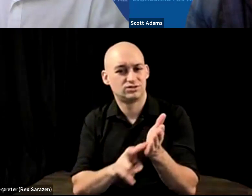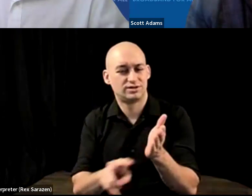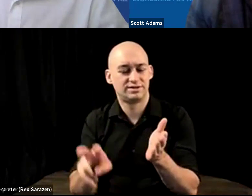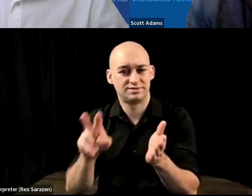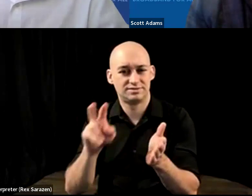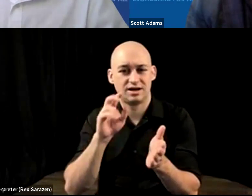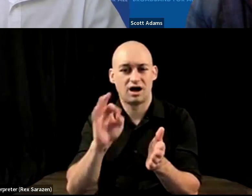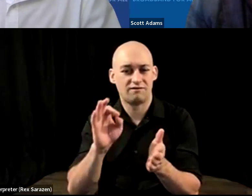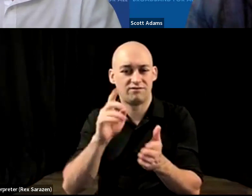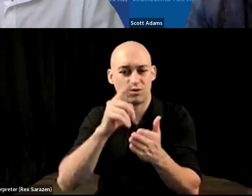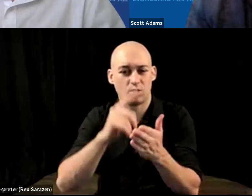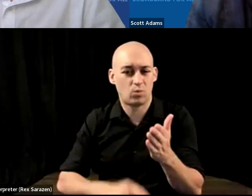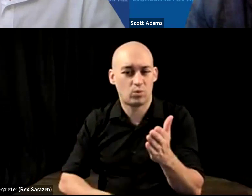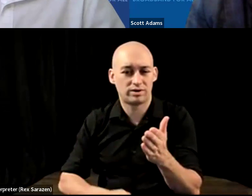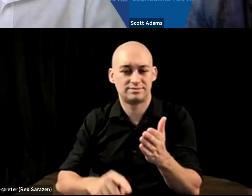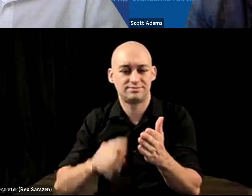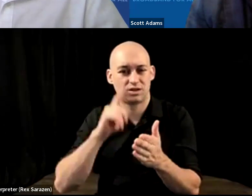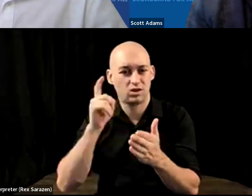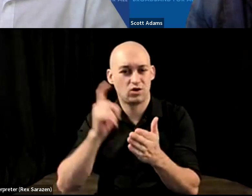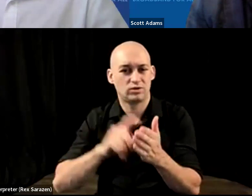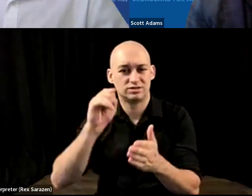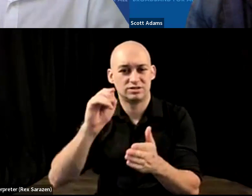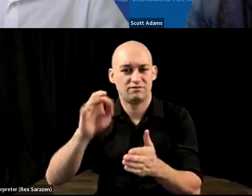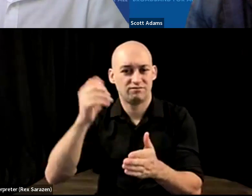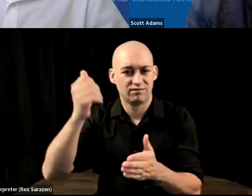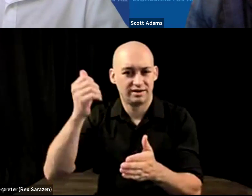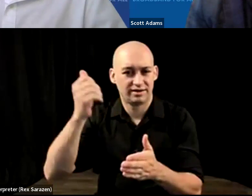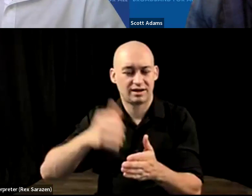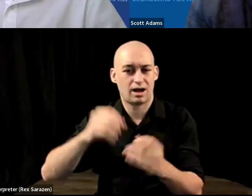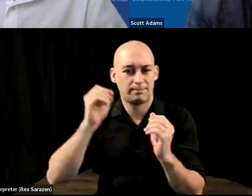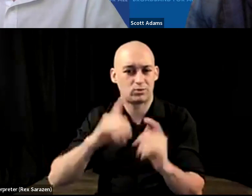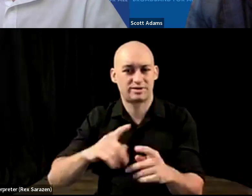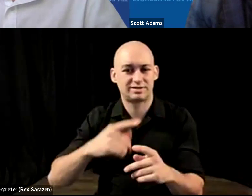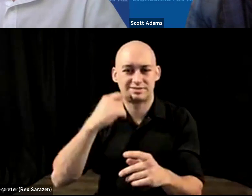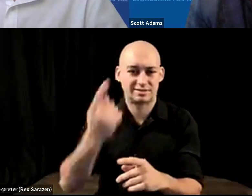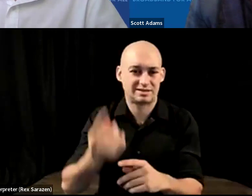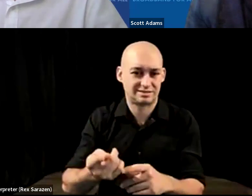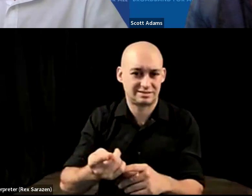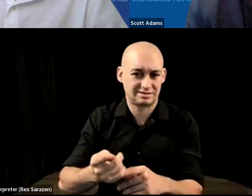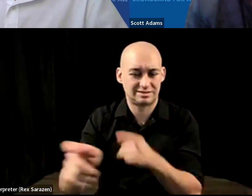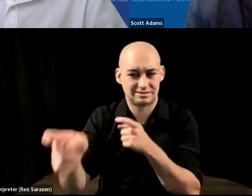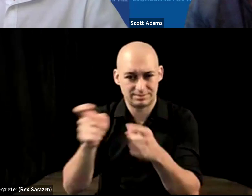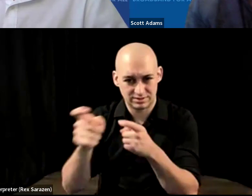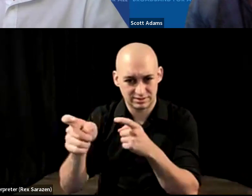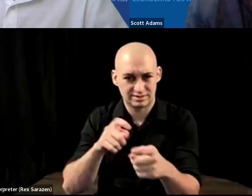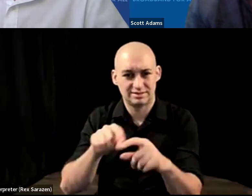what the notice of funding opportunity stipulates that administering entities can spend up to for